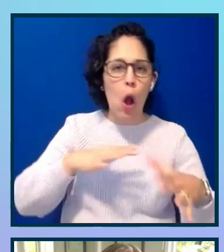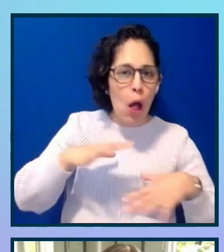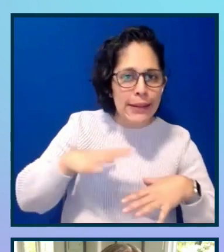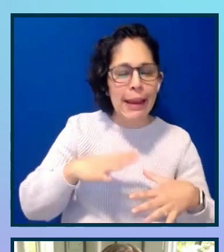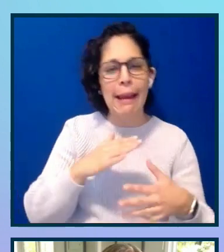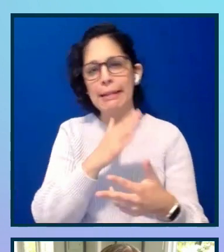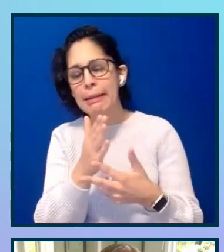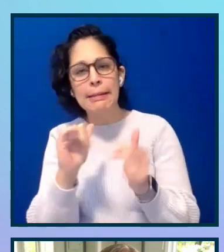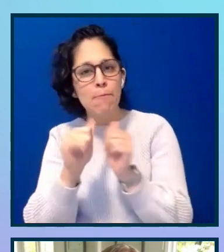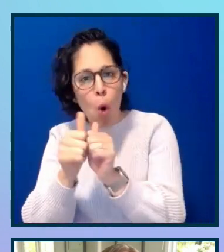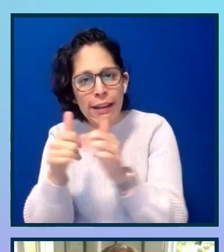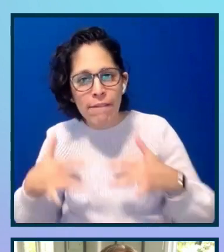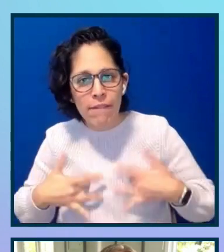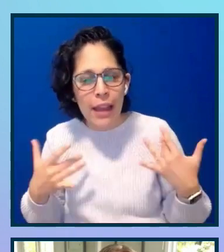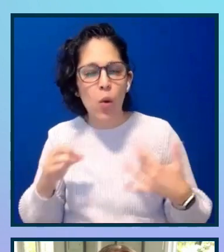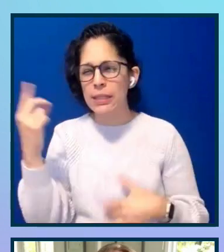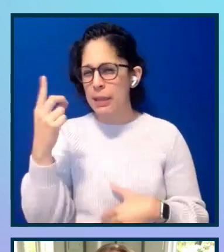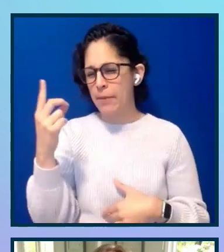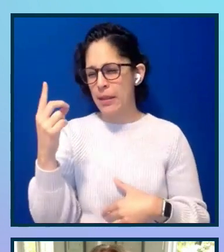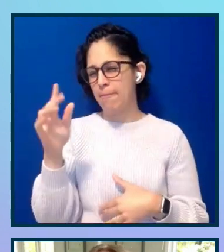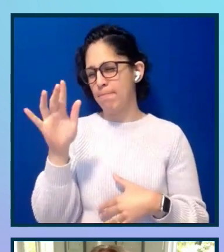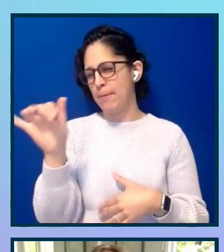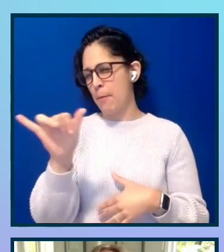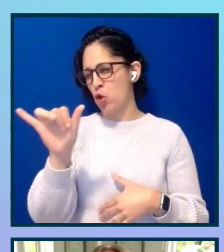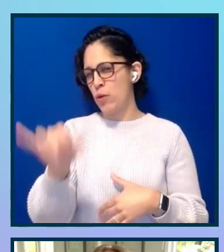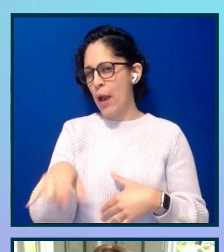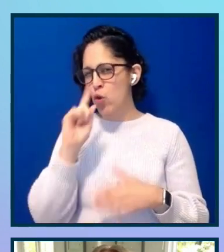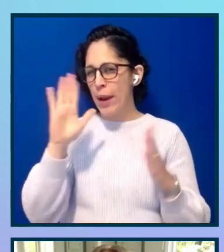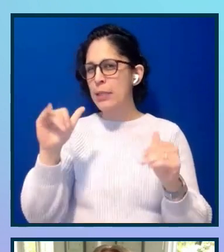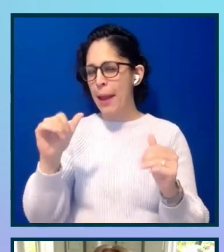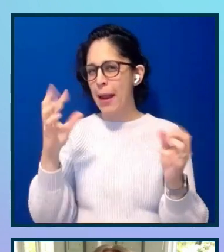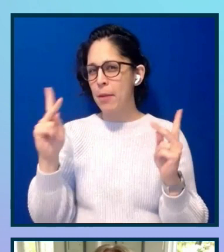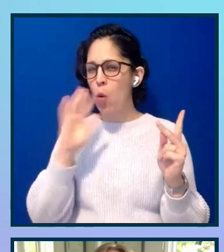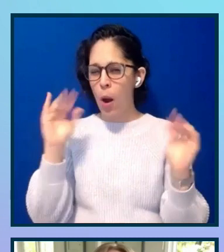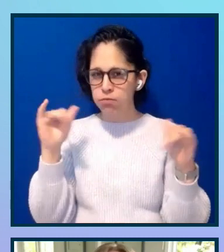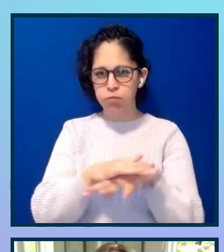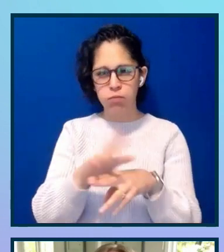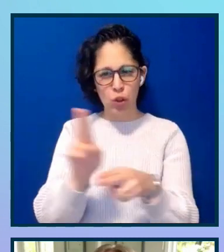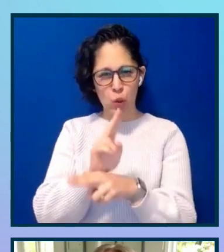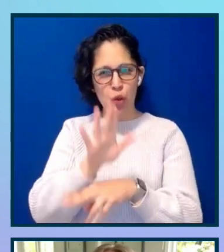maybe a sporting event or something of that nature. We're gonna be looking at smart images with intelligent compositing.